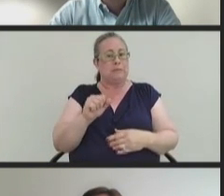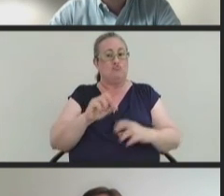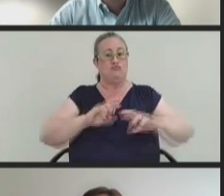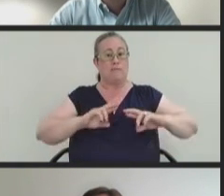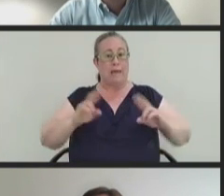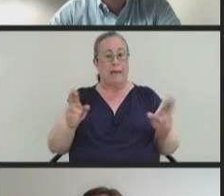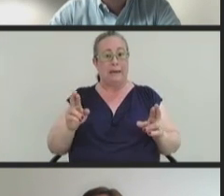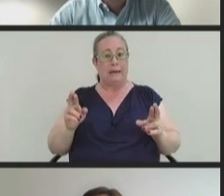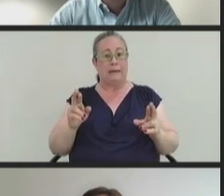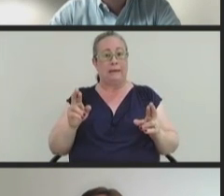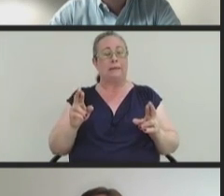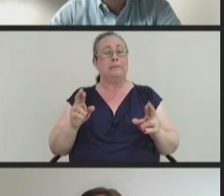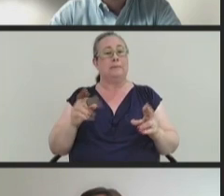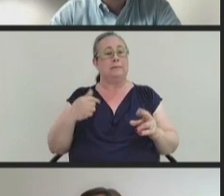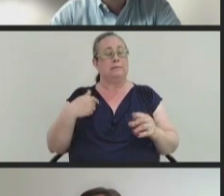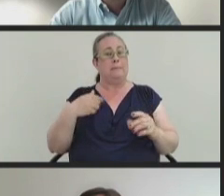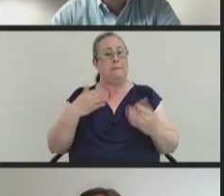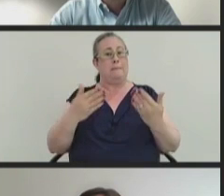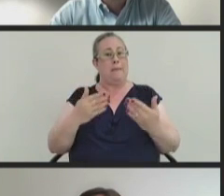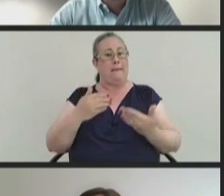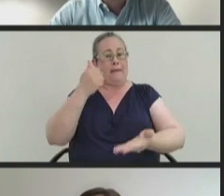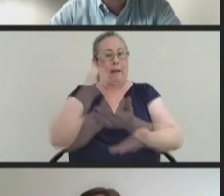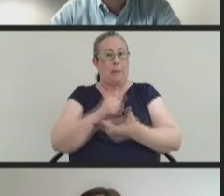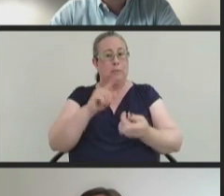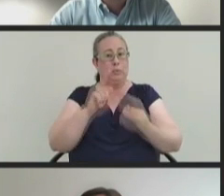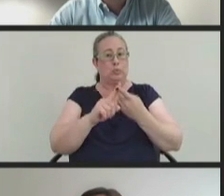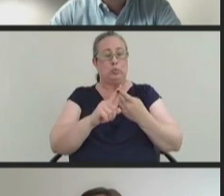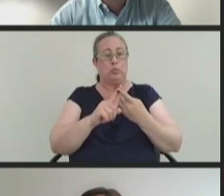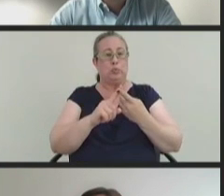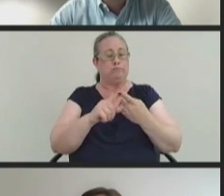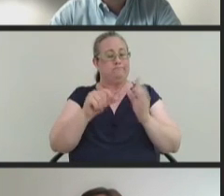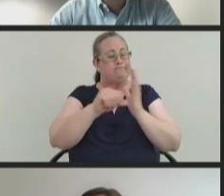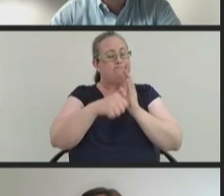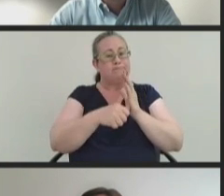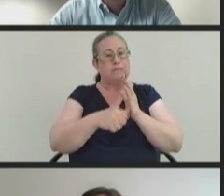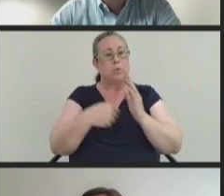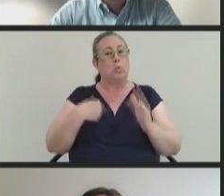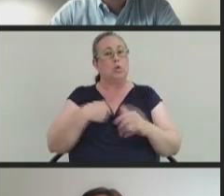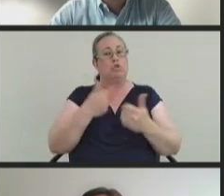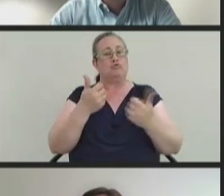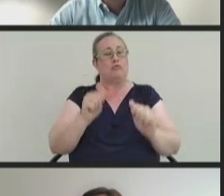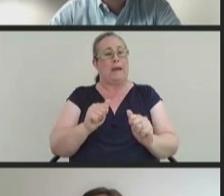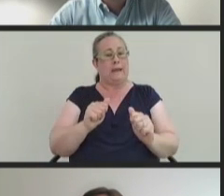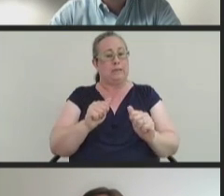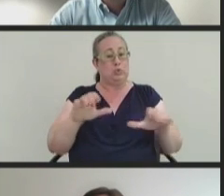may also help to reinforce the messages that we're trying to do things so that we are better